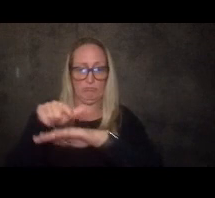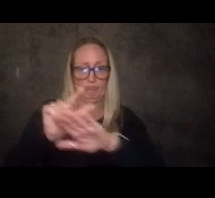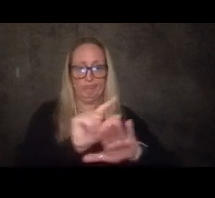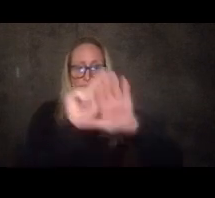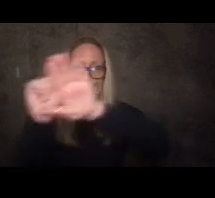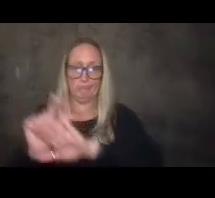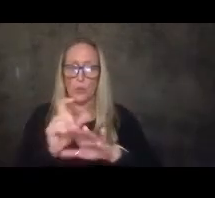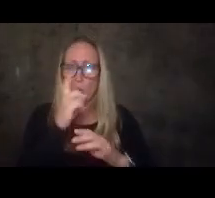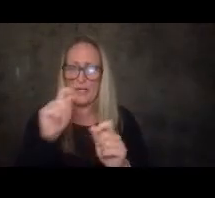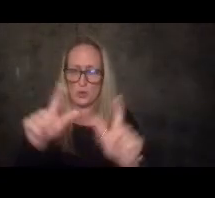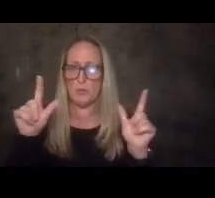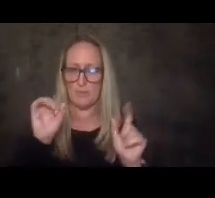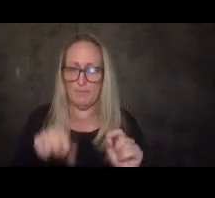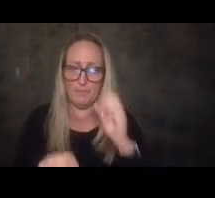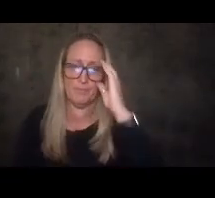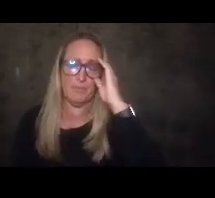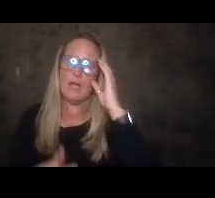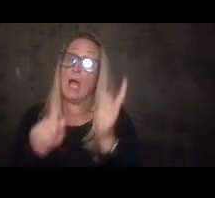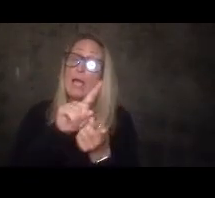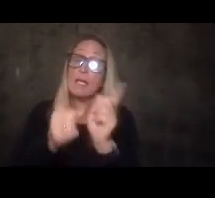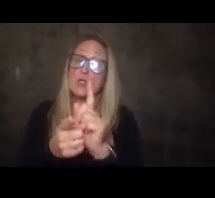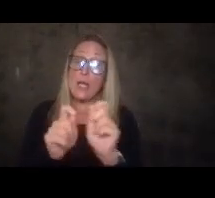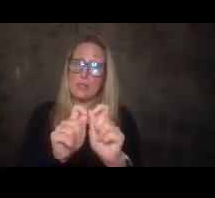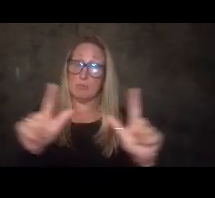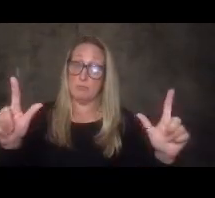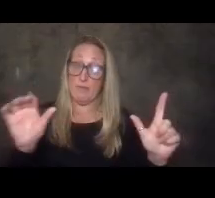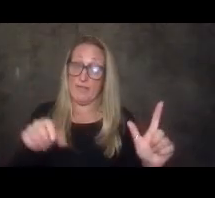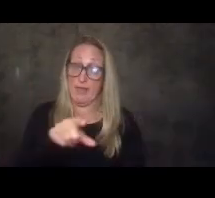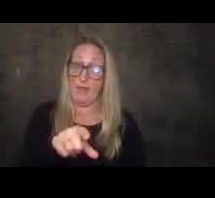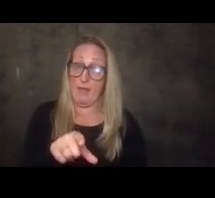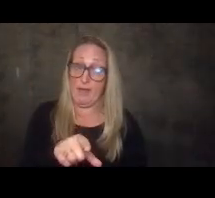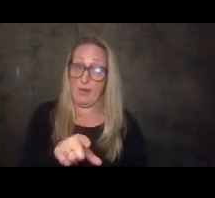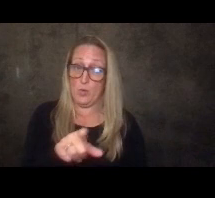will be what's zoomed in. I can change the size of this window with these sliders here.